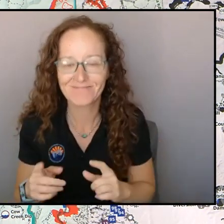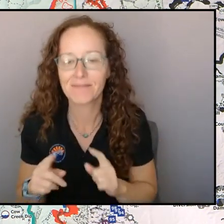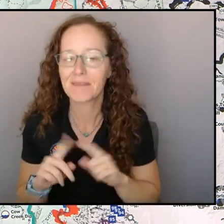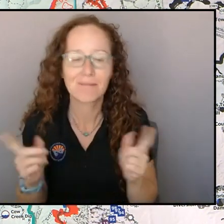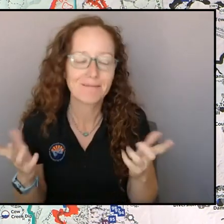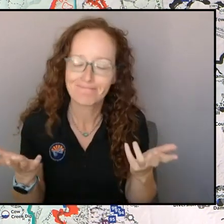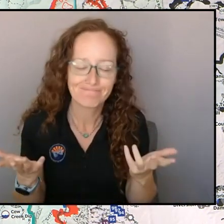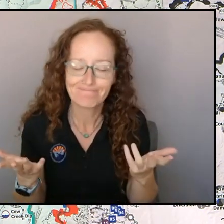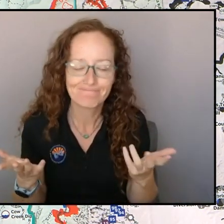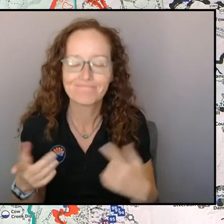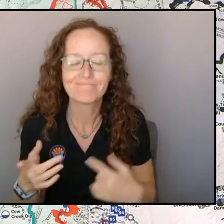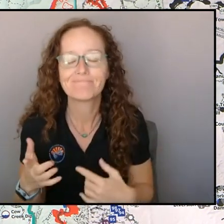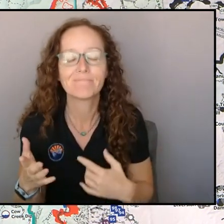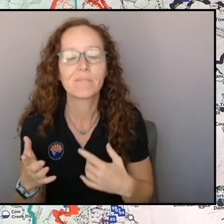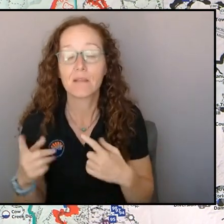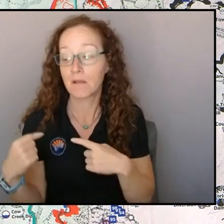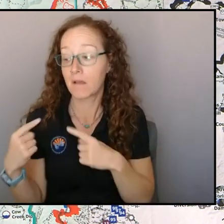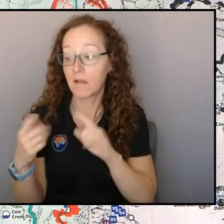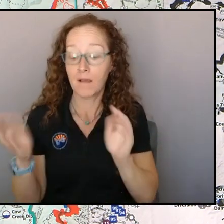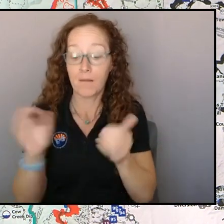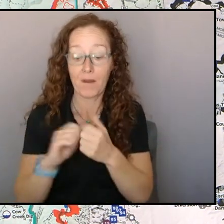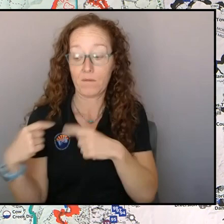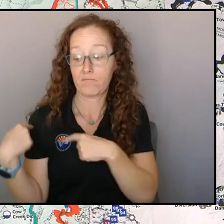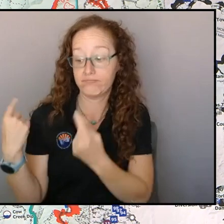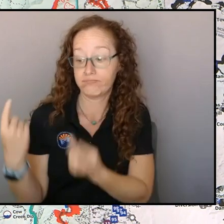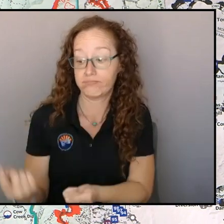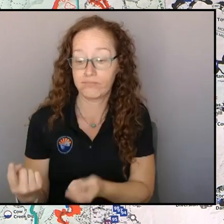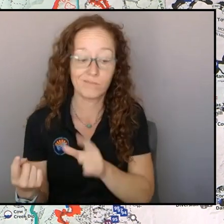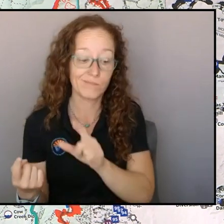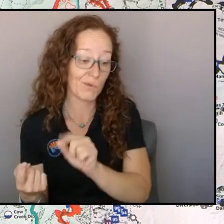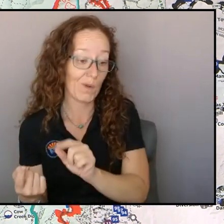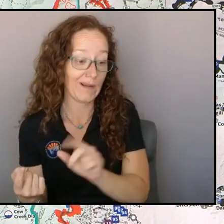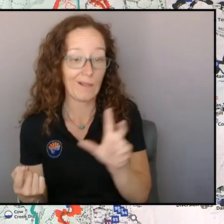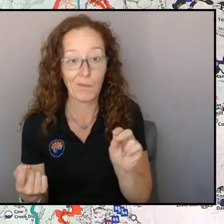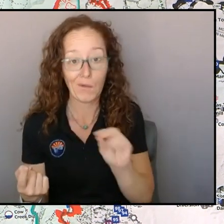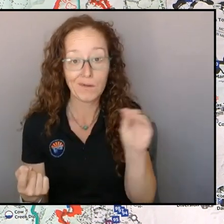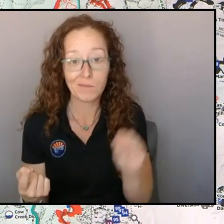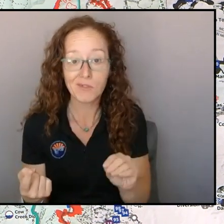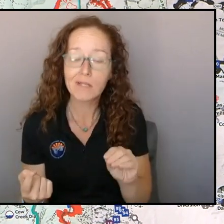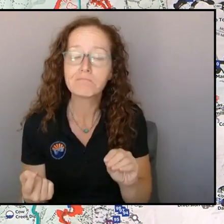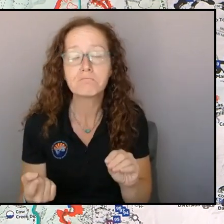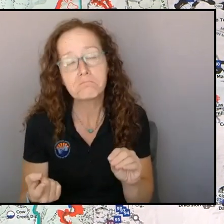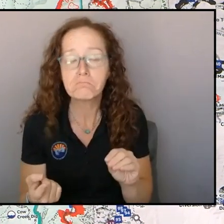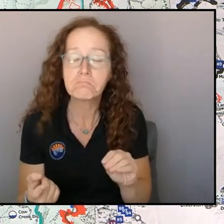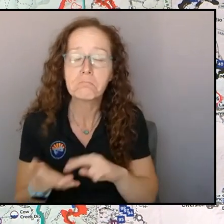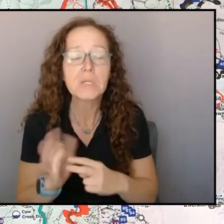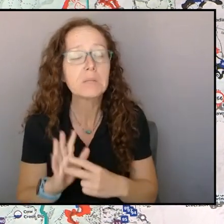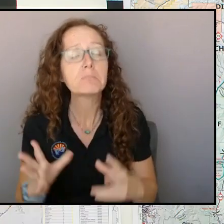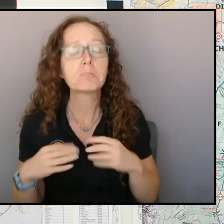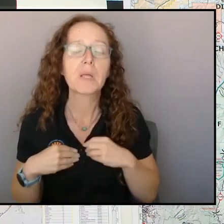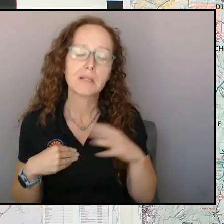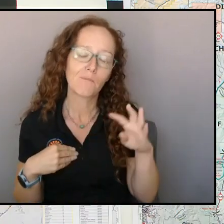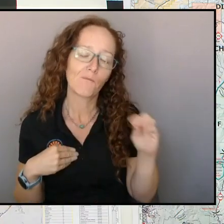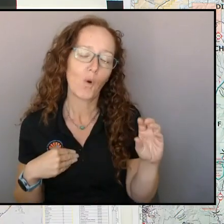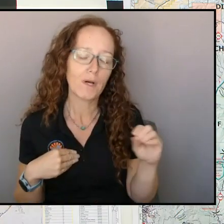where we've been which has been in the more 20 to 30% range. I'll take 40%. That seems pretty good. So what we're looking at